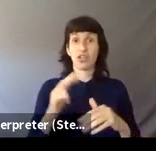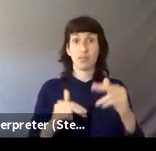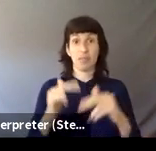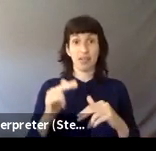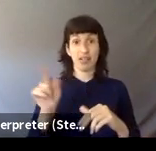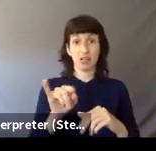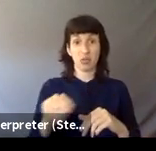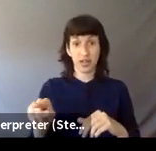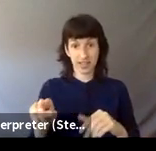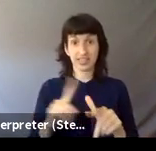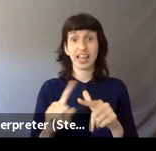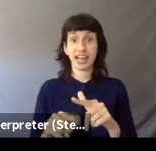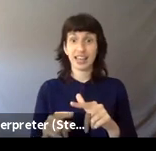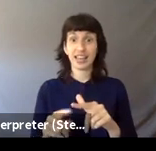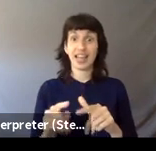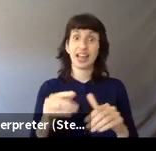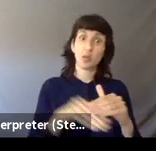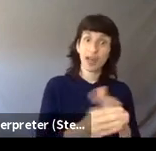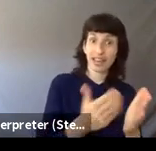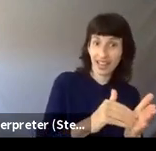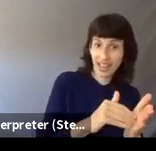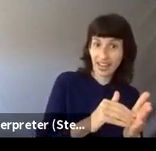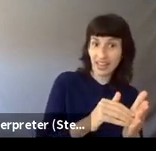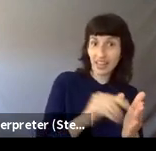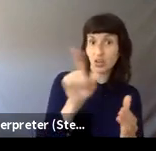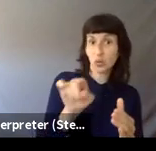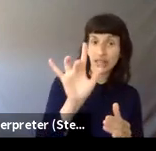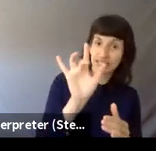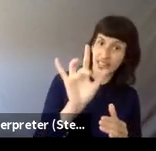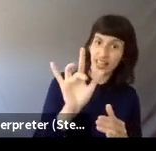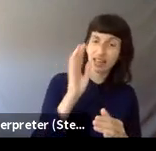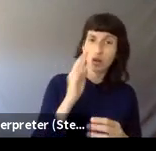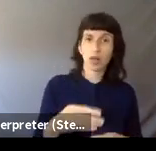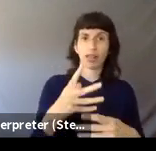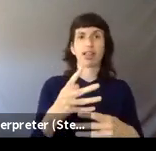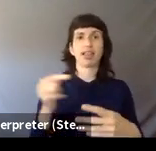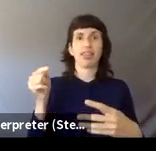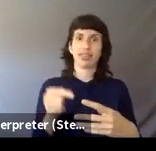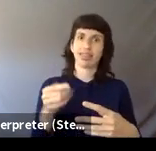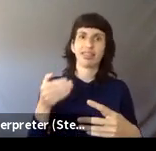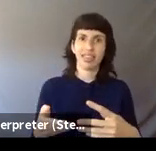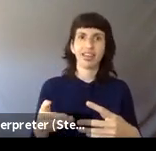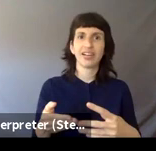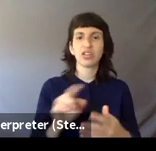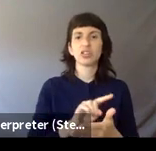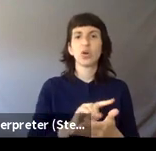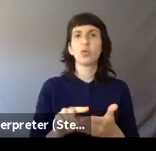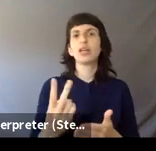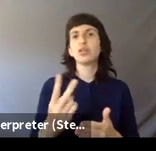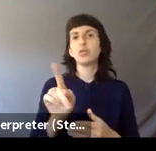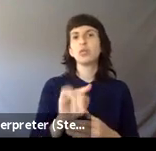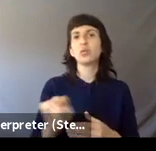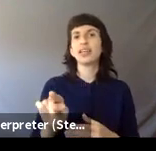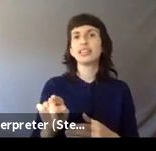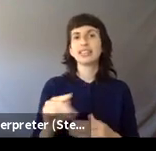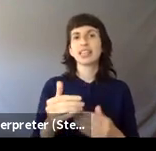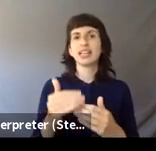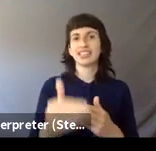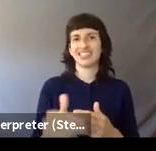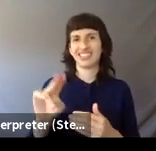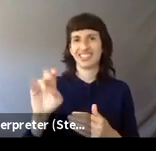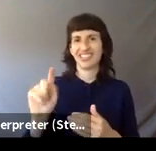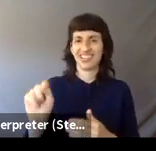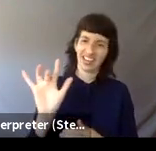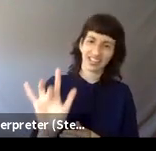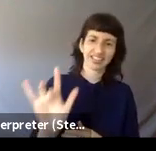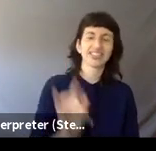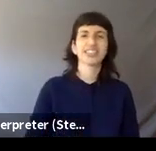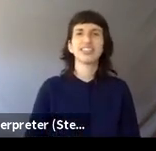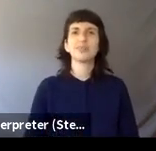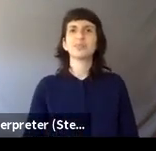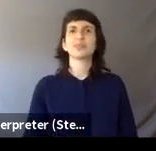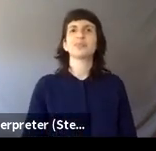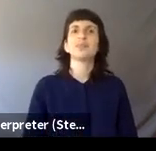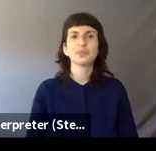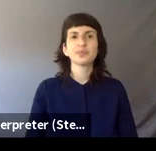So this is one of those things that the first time or the first couple of times you make a quiz, you might have to go okay, there was something about making a quiz and you have to go back.